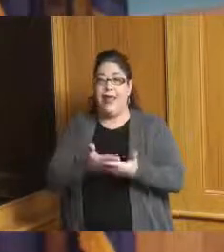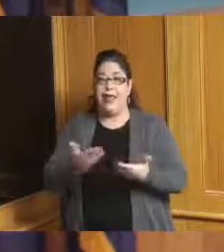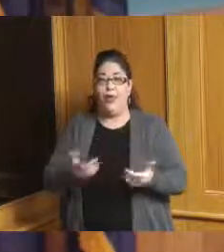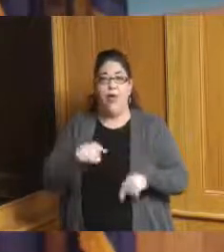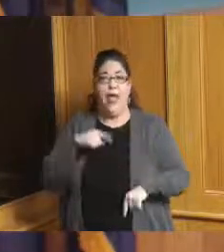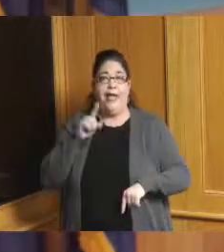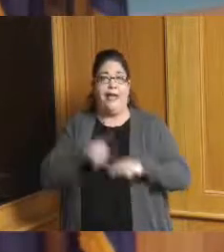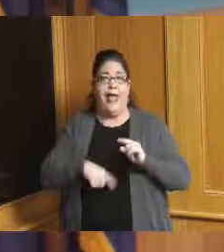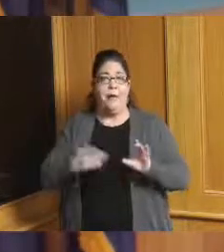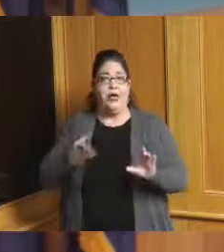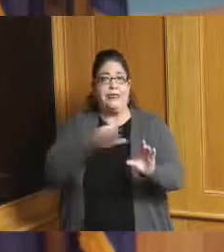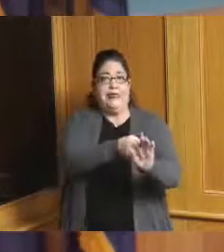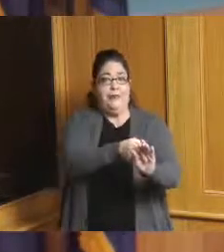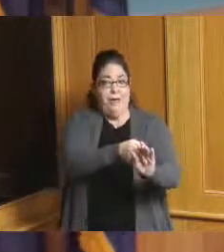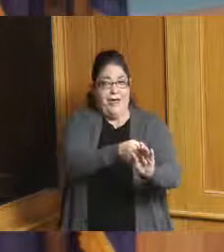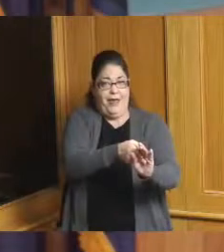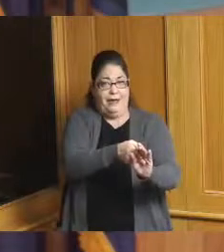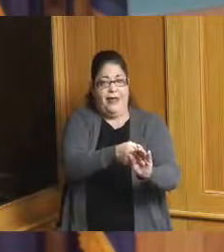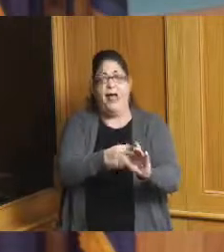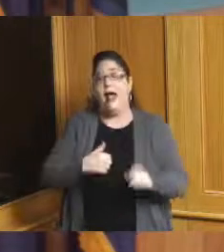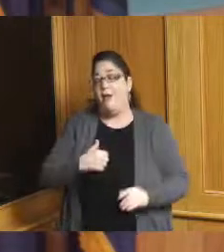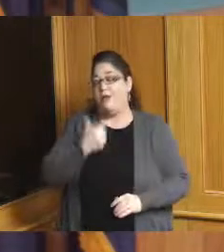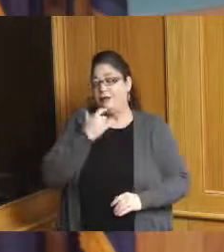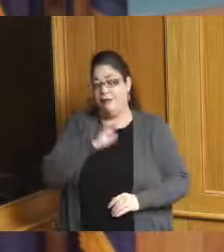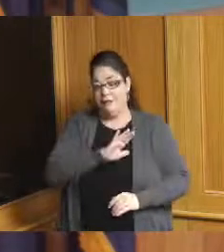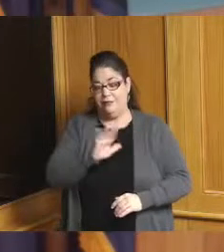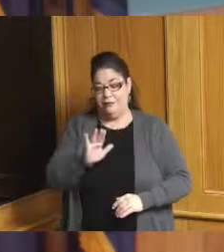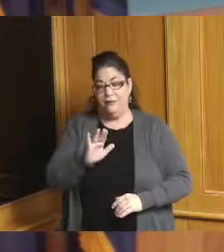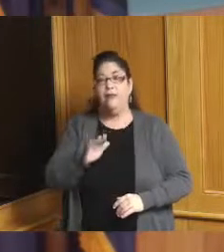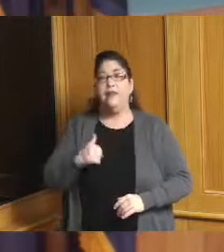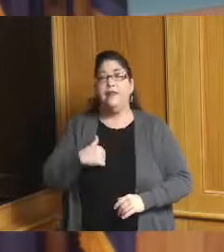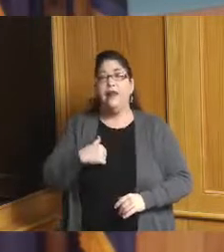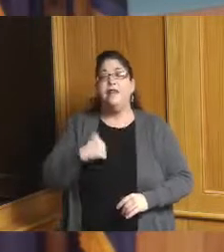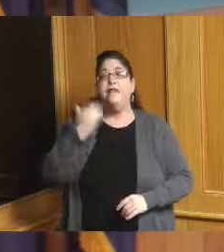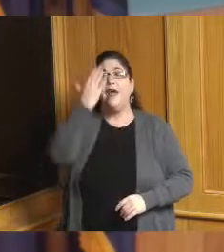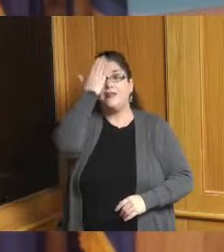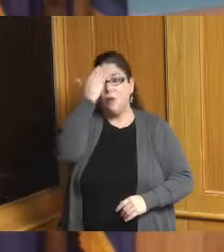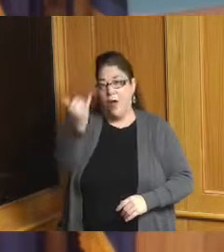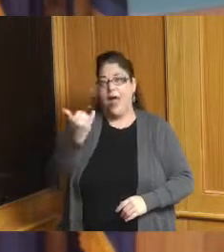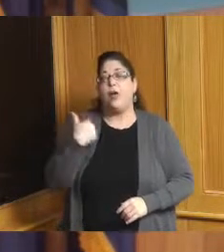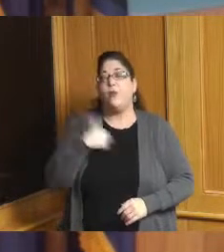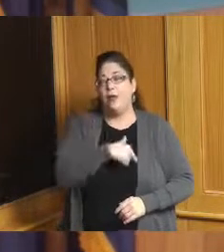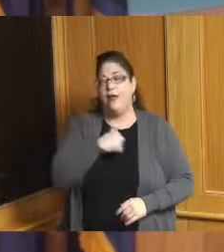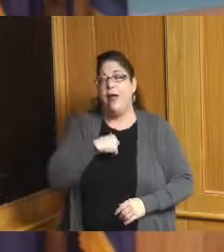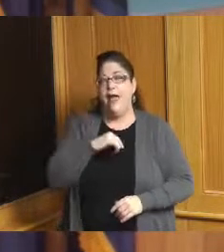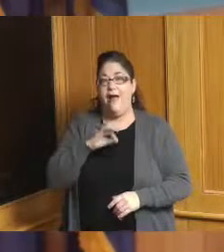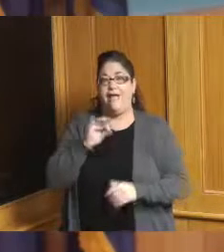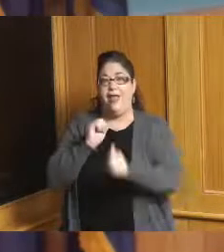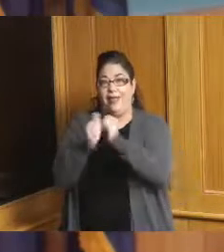participate and I'm saying that you know that's why we have elections that's why we have elections